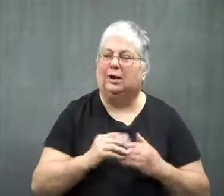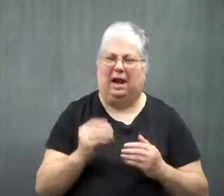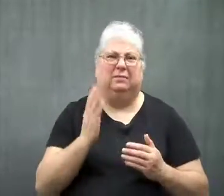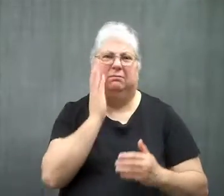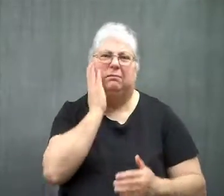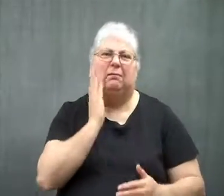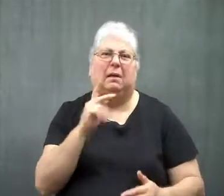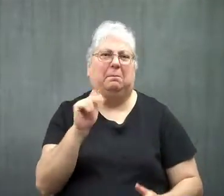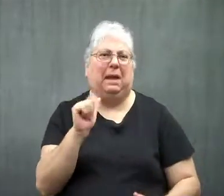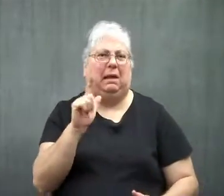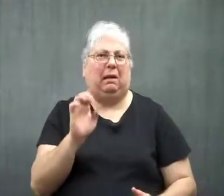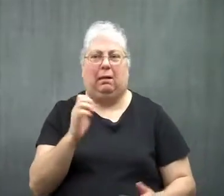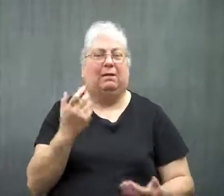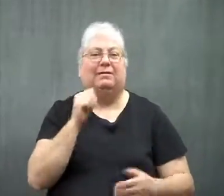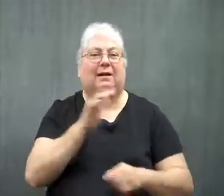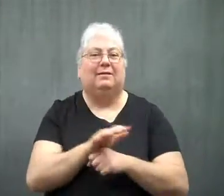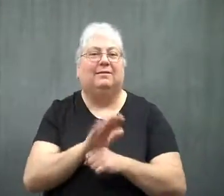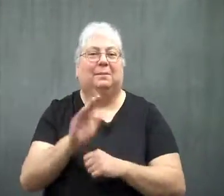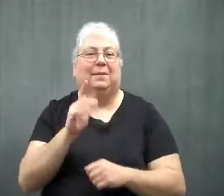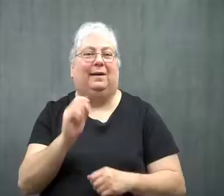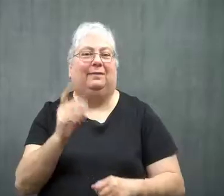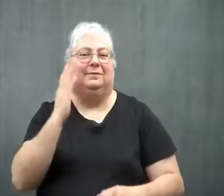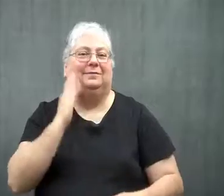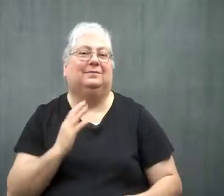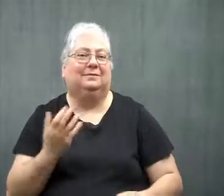and paleness due to anemia.